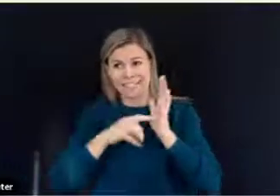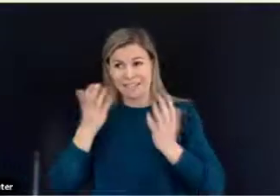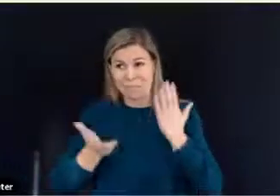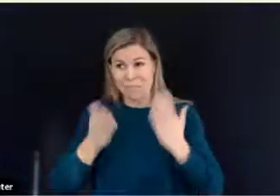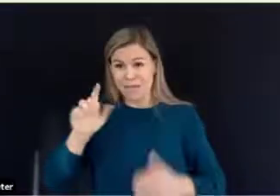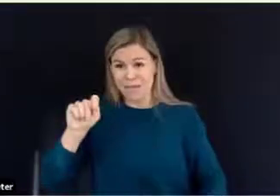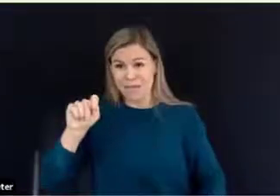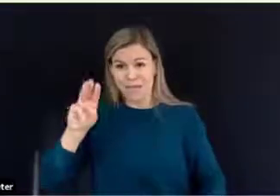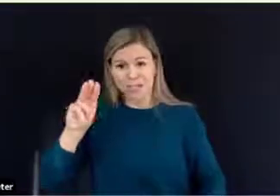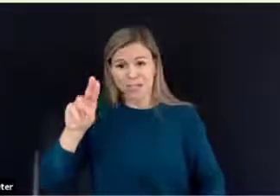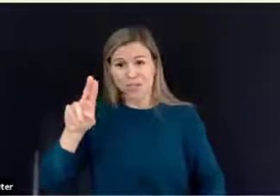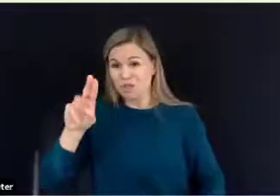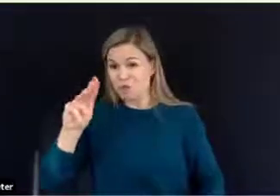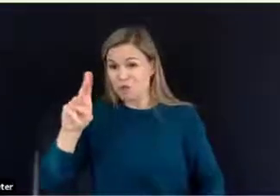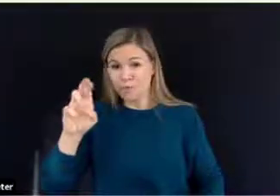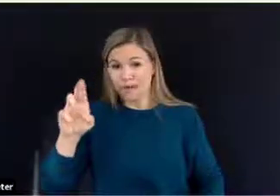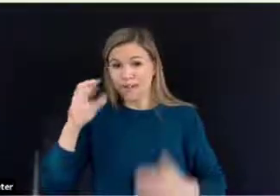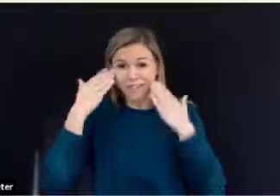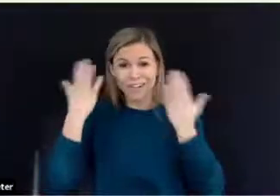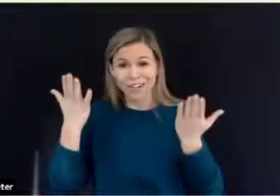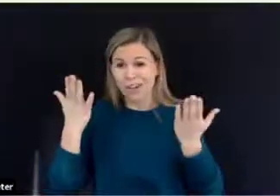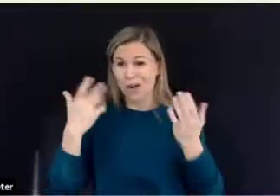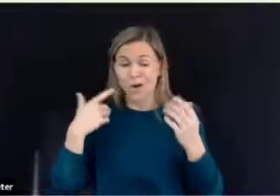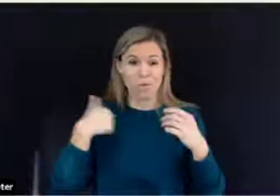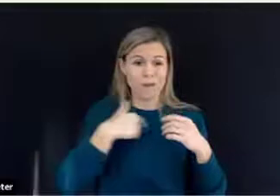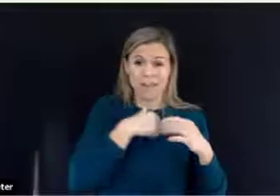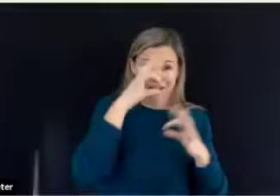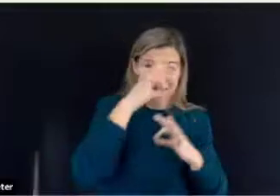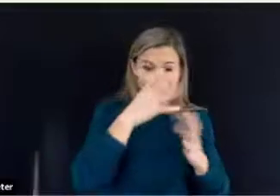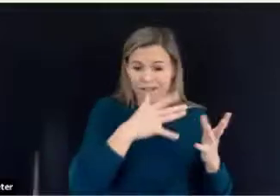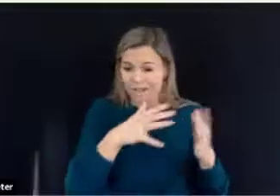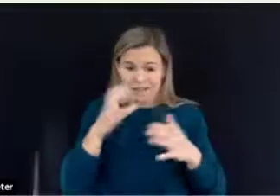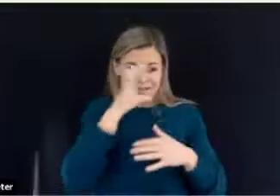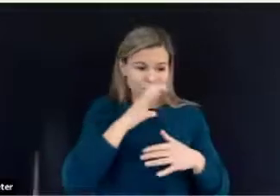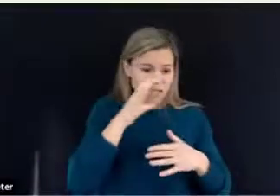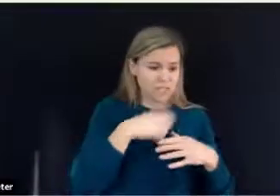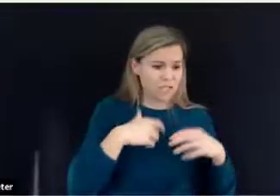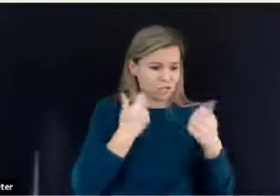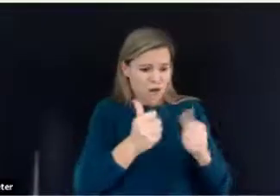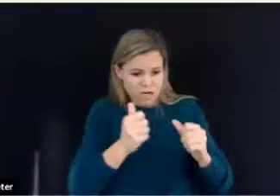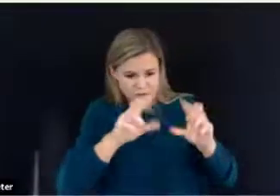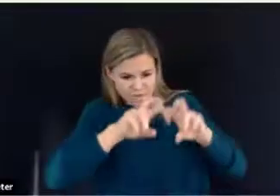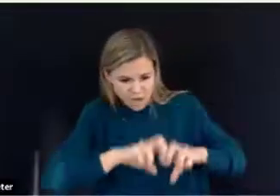We had quite the experience that first year trying to figure out what's going on,